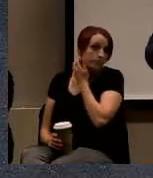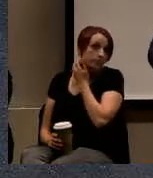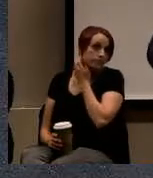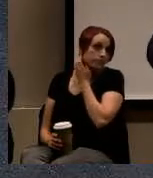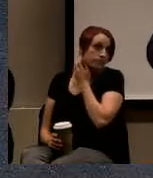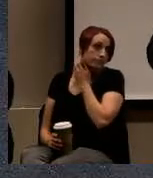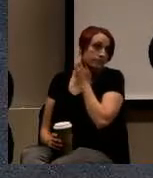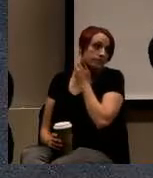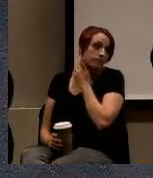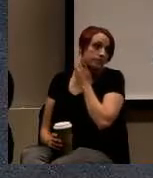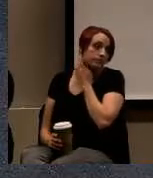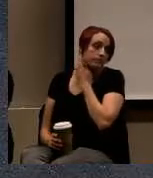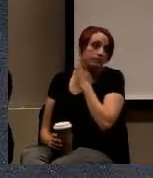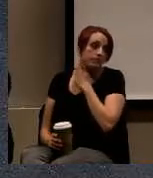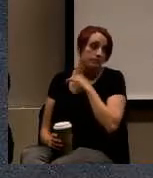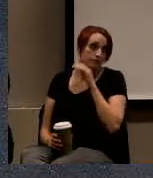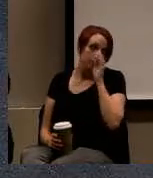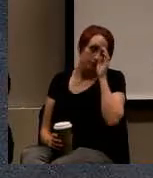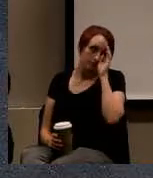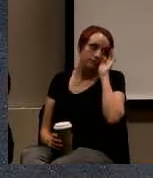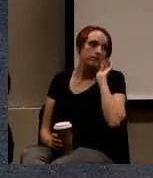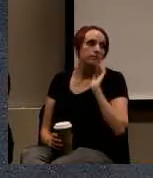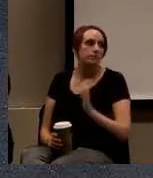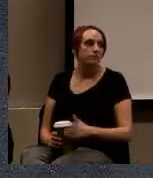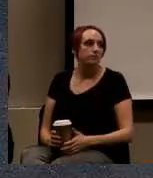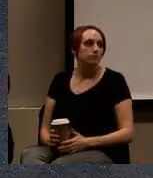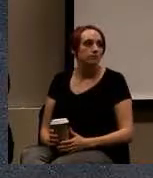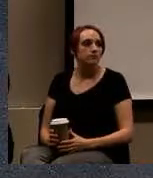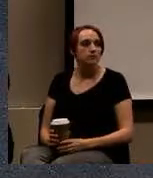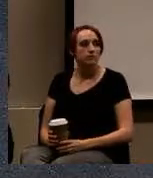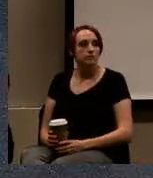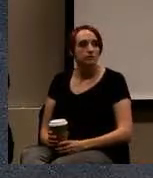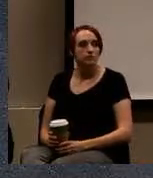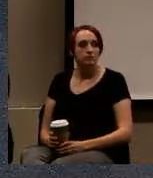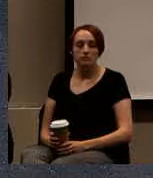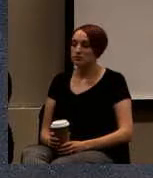stay mobile, independently mobile as long as possible.